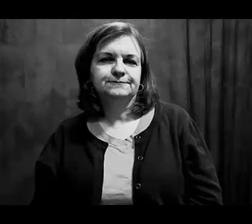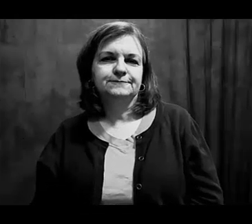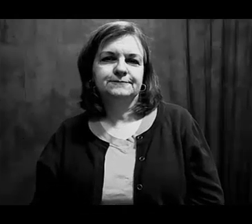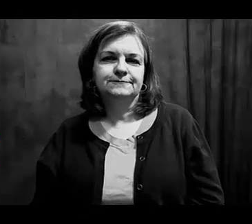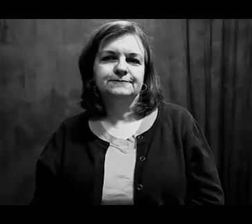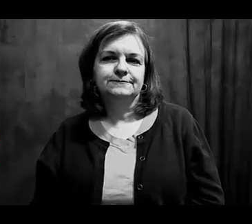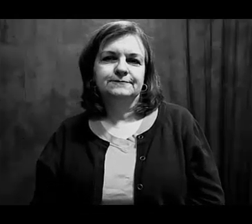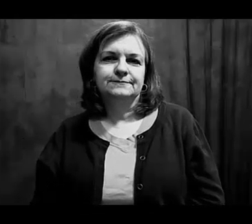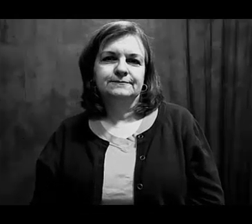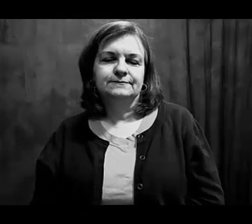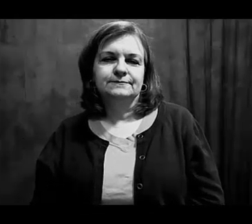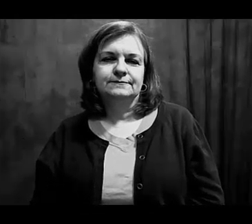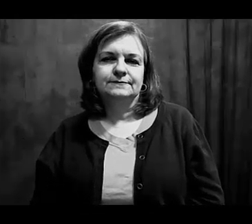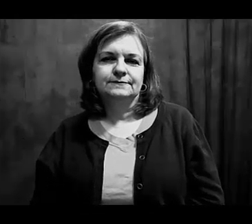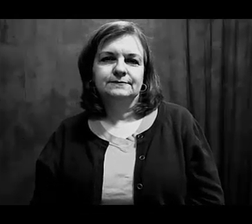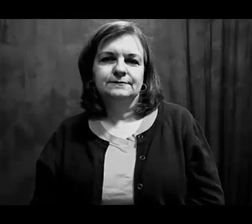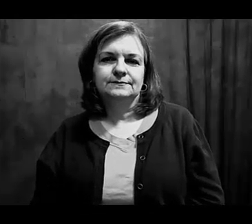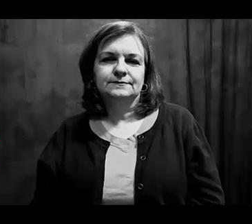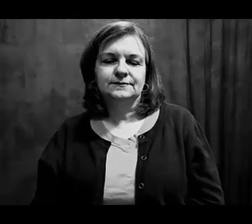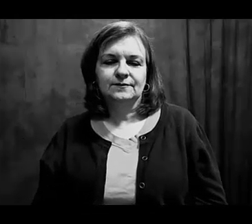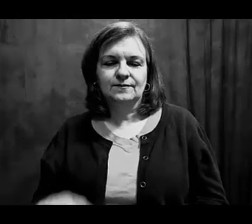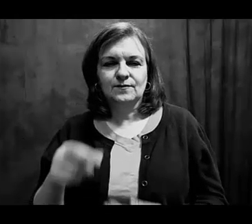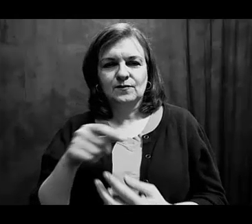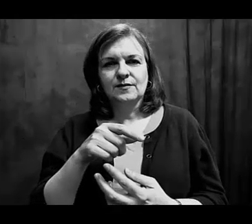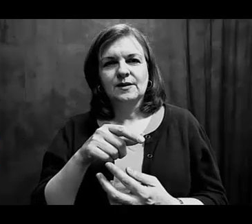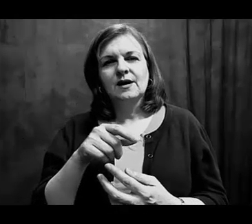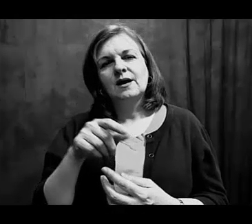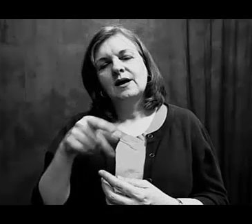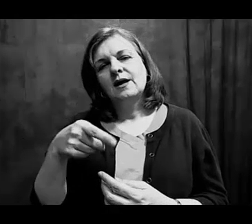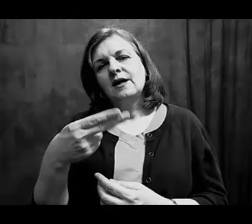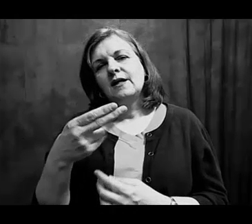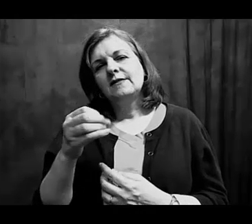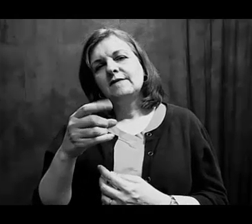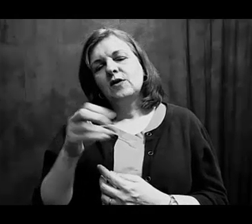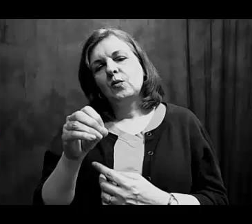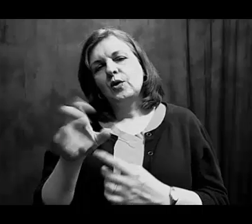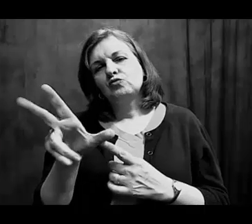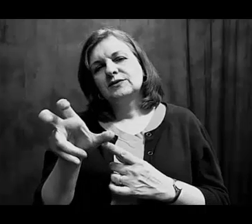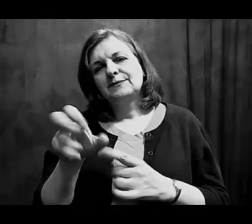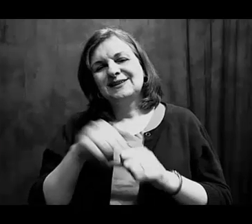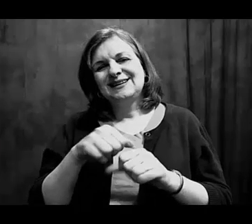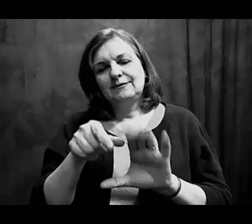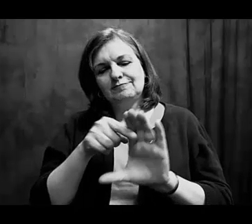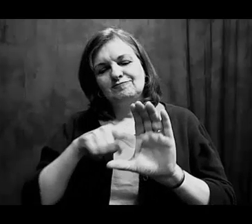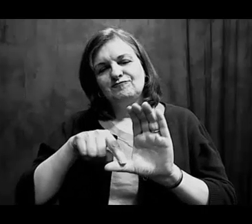the idea is all of these photoreceptors are in the retina at the back of your eye collecting